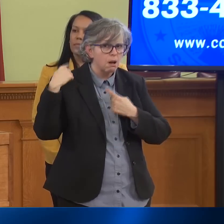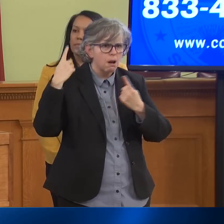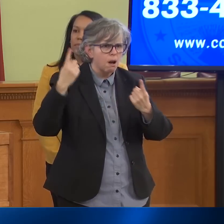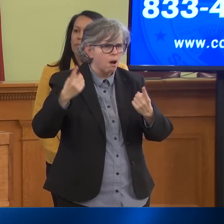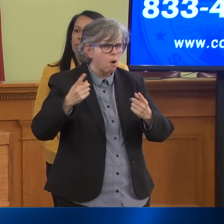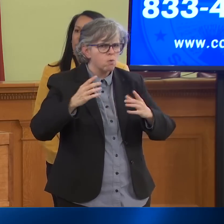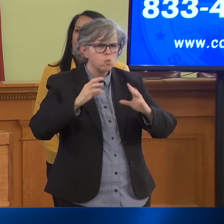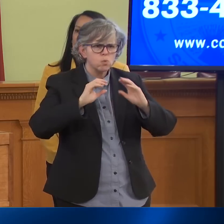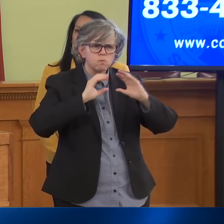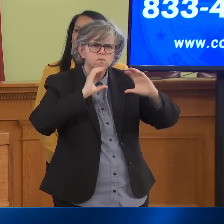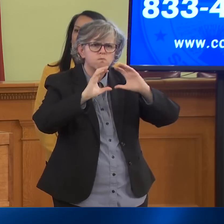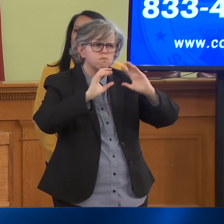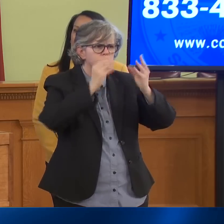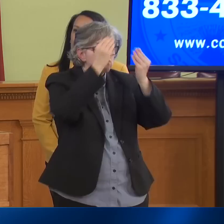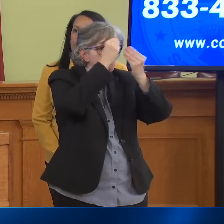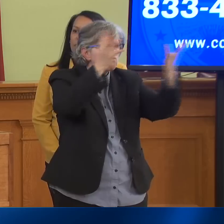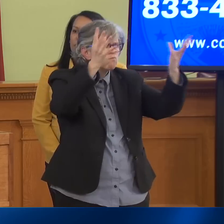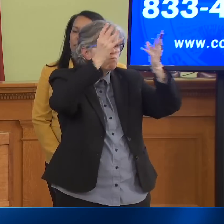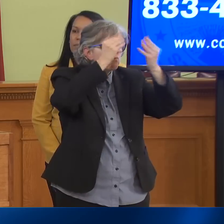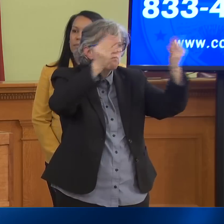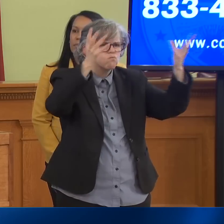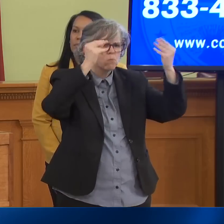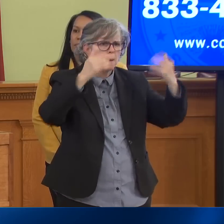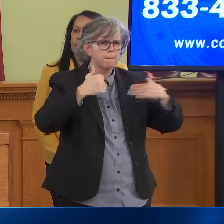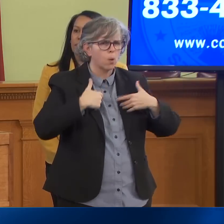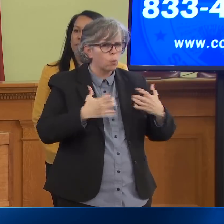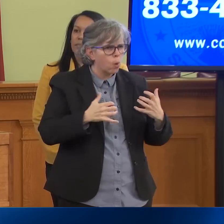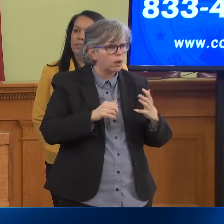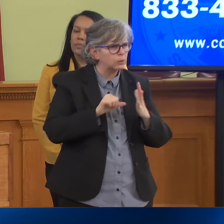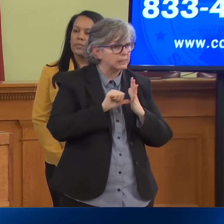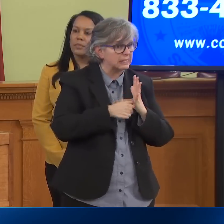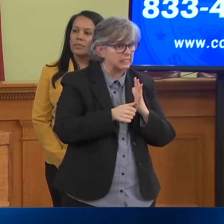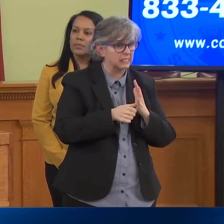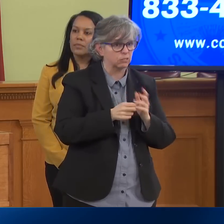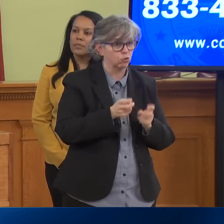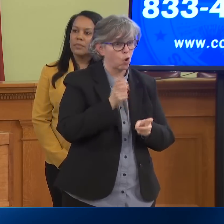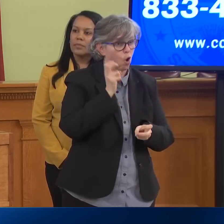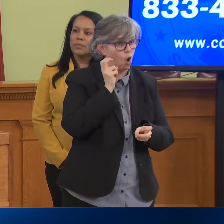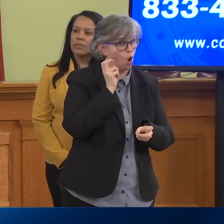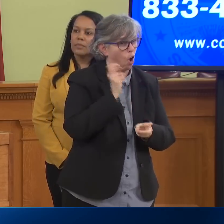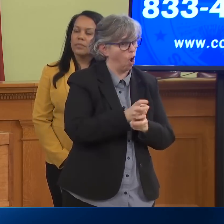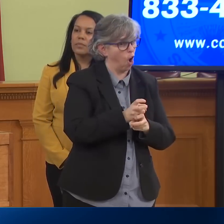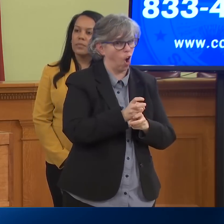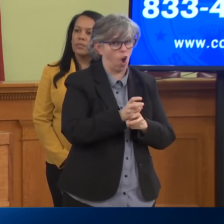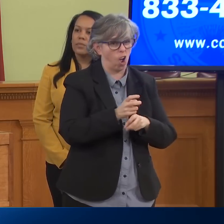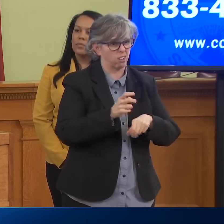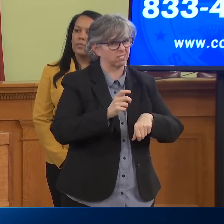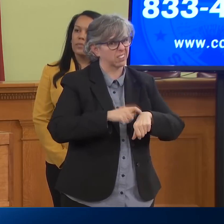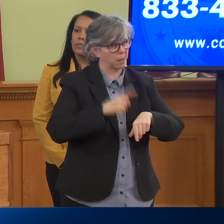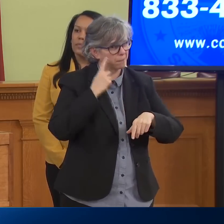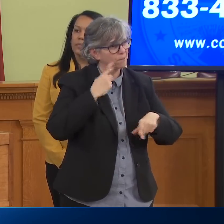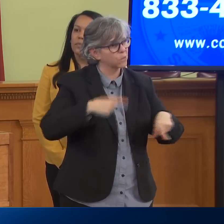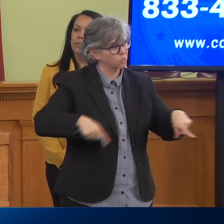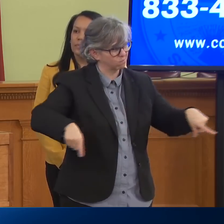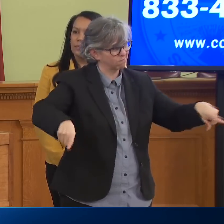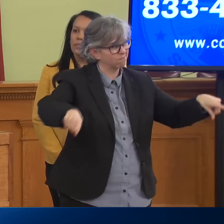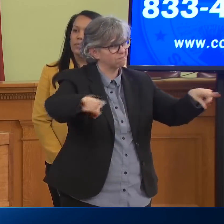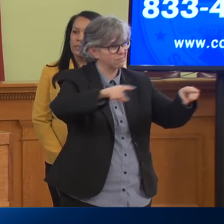HEIGHTENED INCREASE IN STRESS AND ANXIETY PEOPLE ARE FEELING TOO. I WANT TO TALK ABOUT THAT AS WELL.